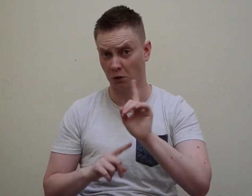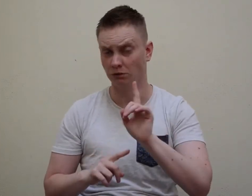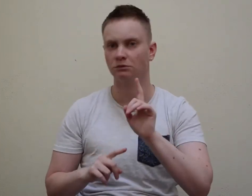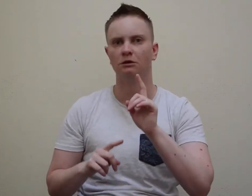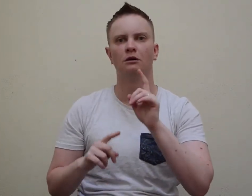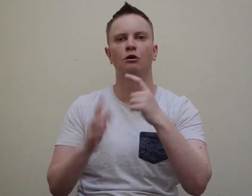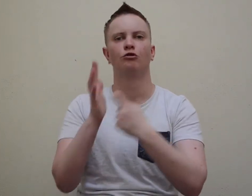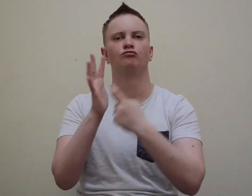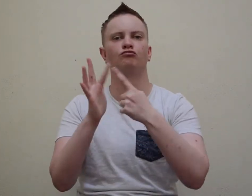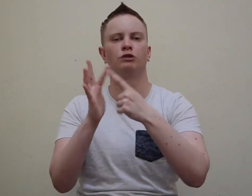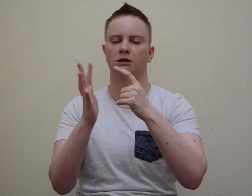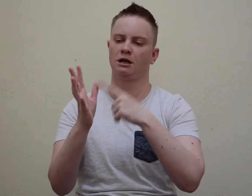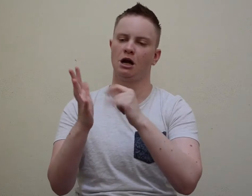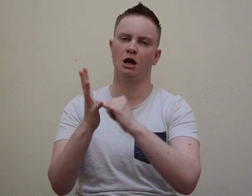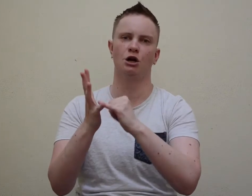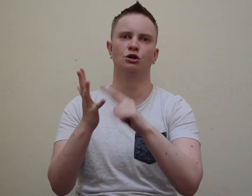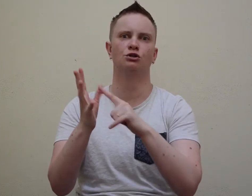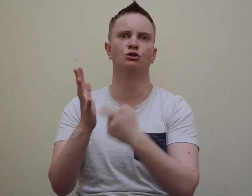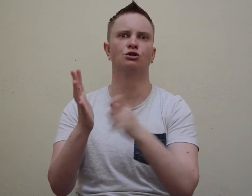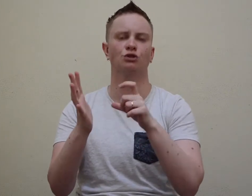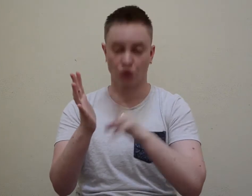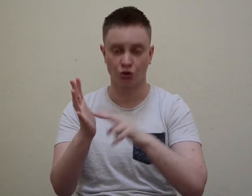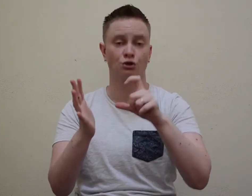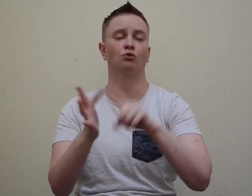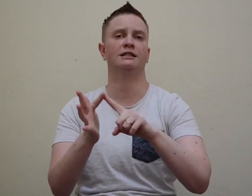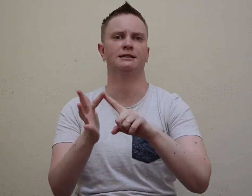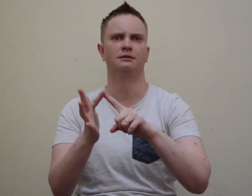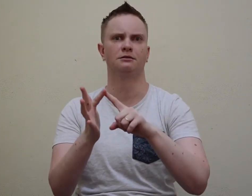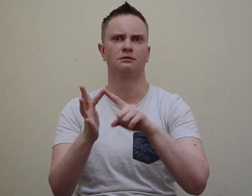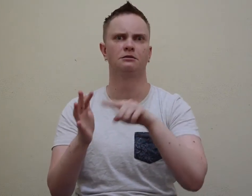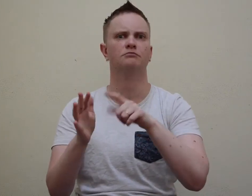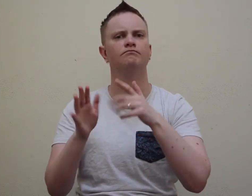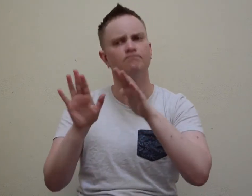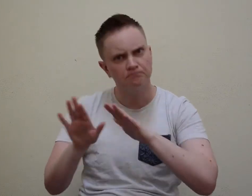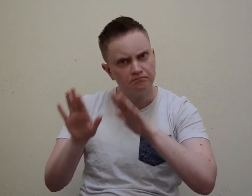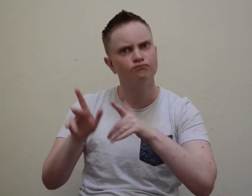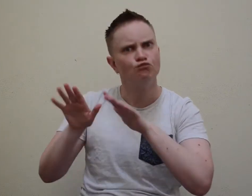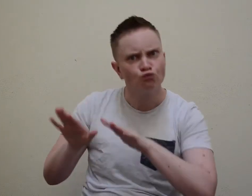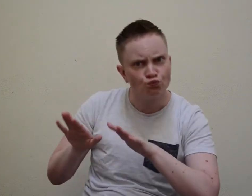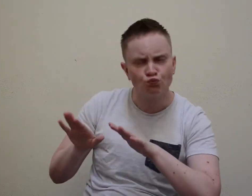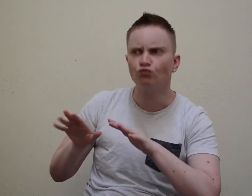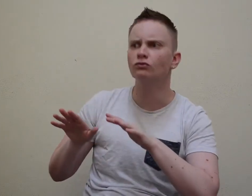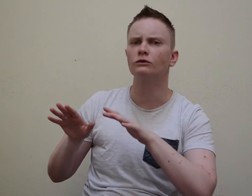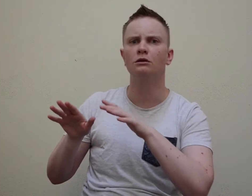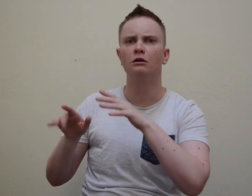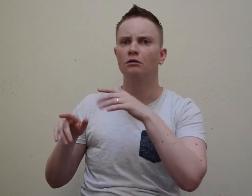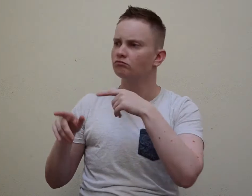for them in our relationship, and for me that we, reassured each other, that we...